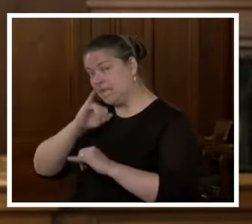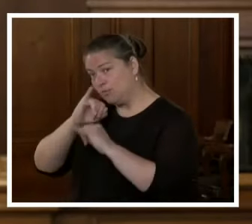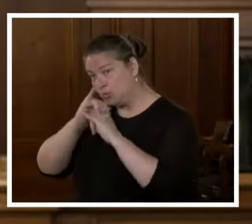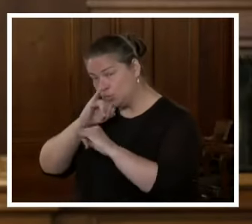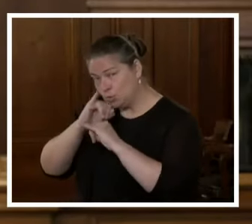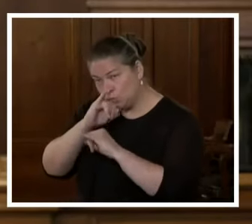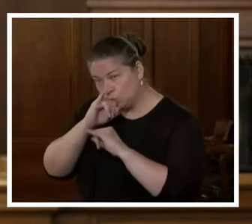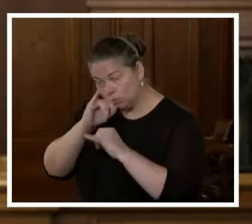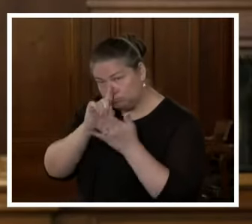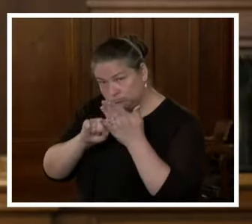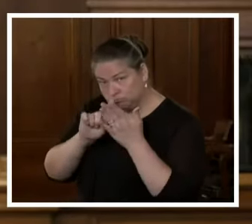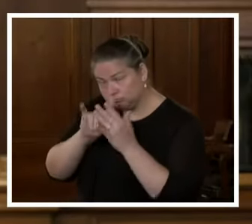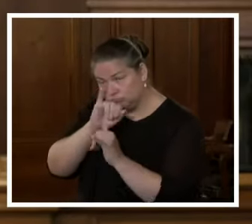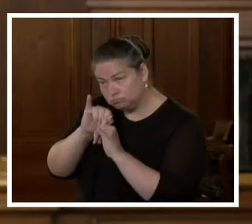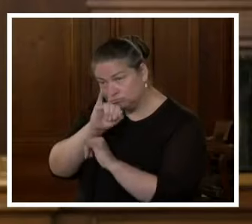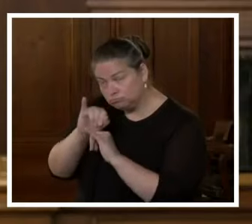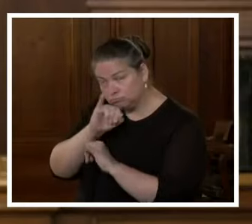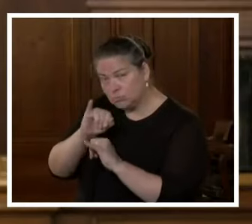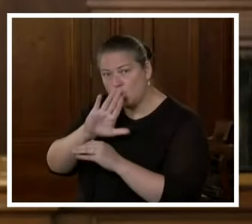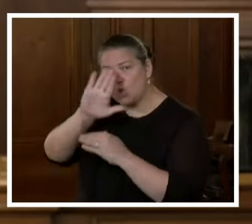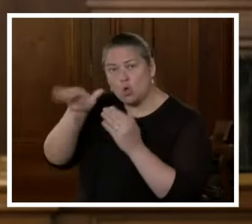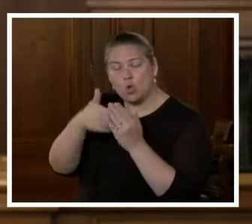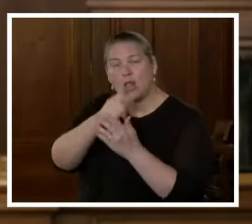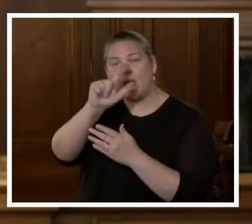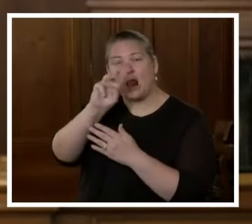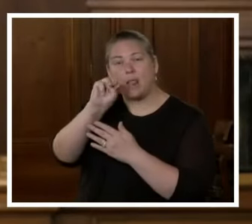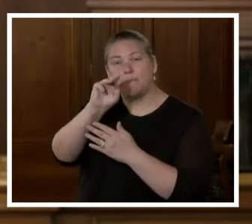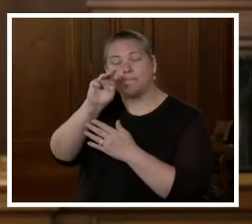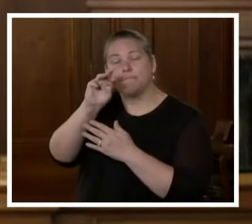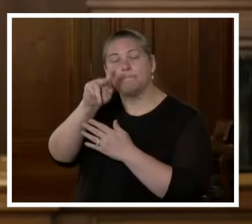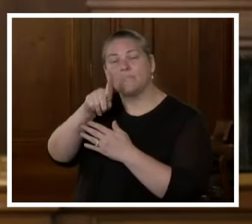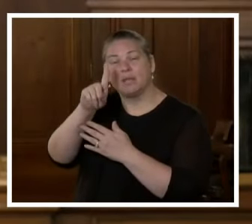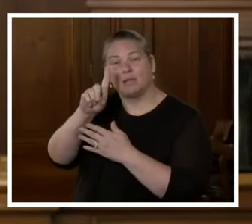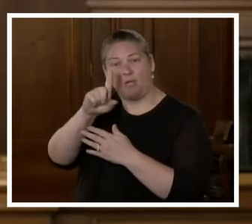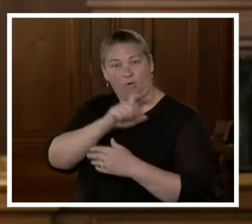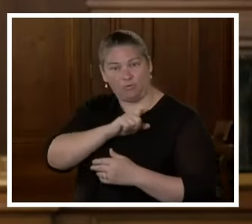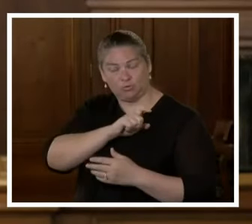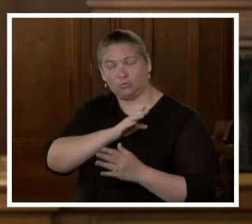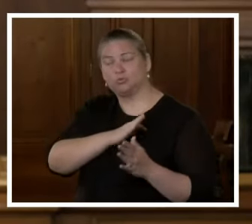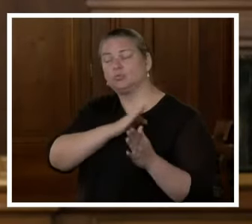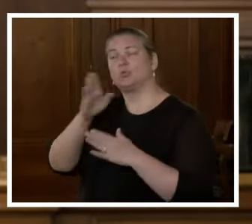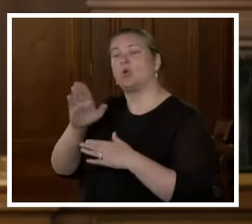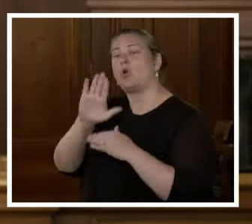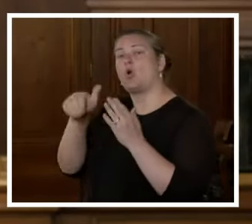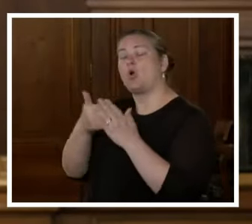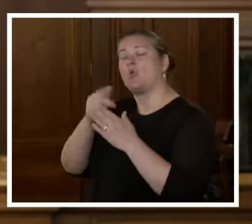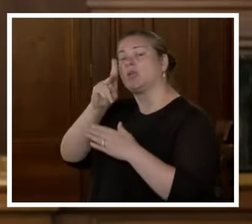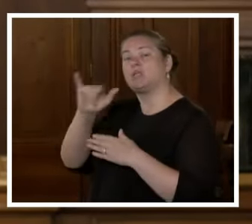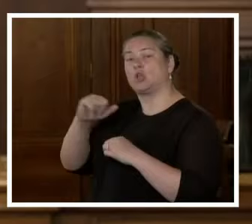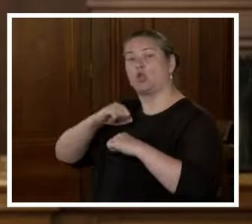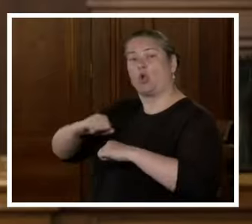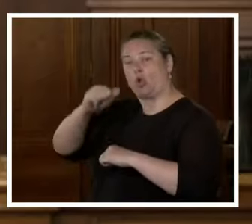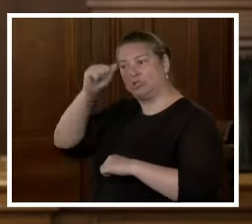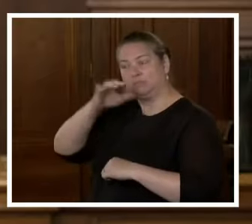WE WON'T BE ABLE TO PROVIDE MUCH MORE INFORMATION THAN THAT